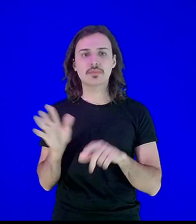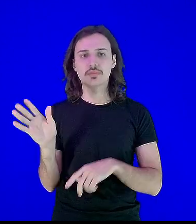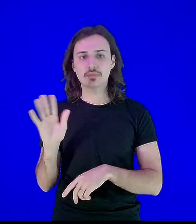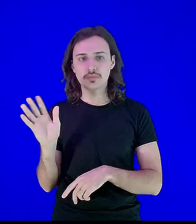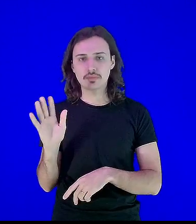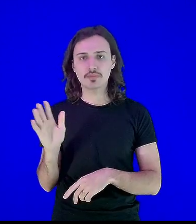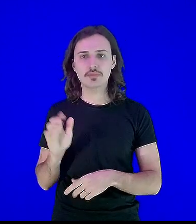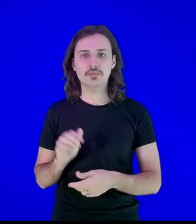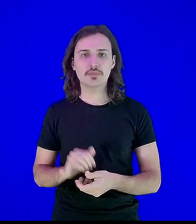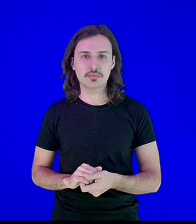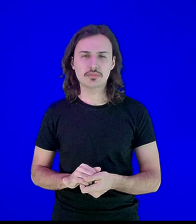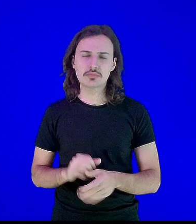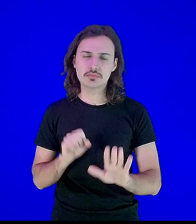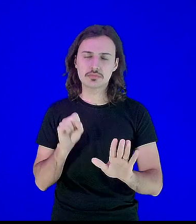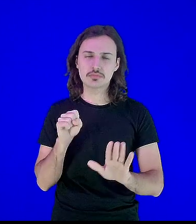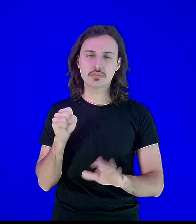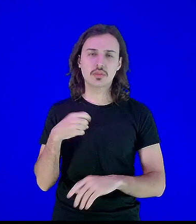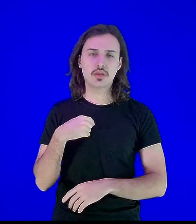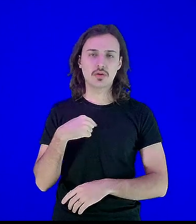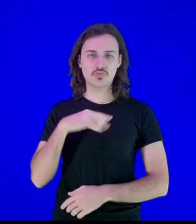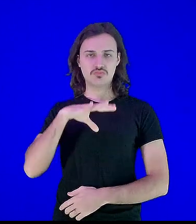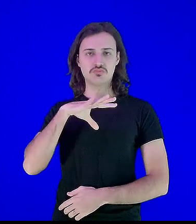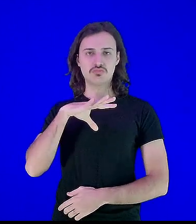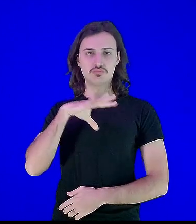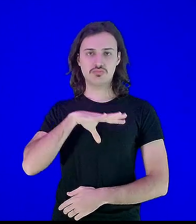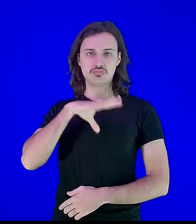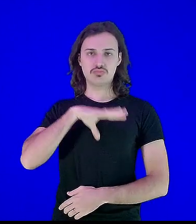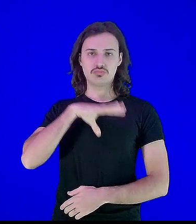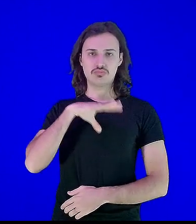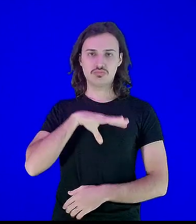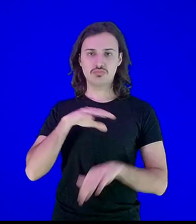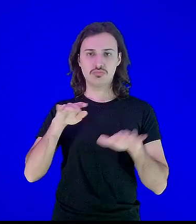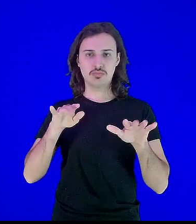I'm writing in Portuguese because, as you can see, on my right side here